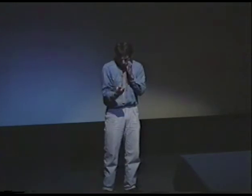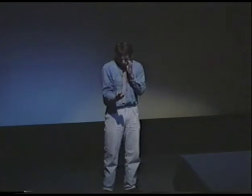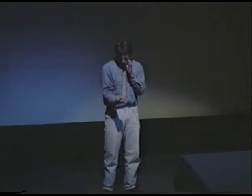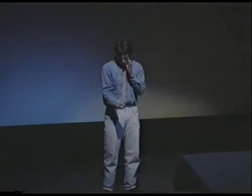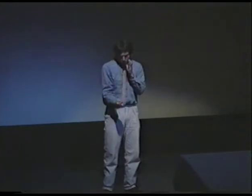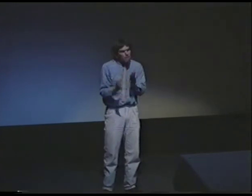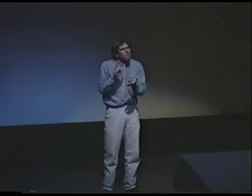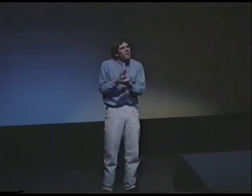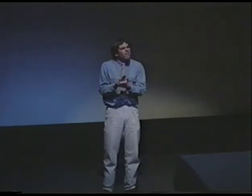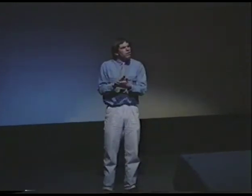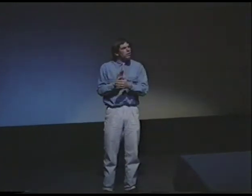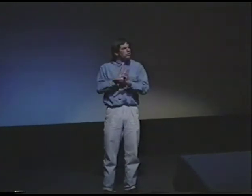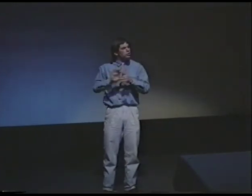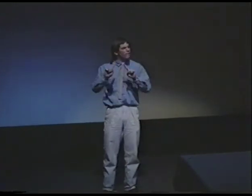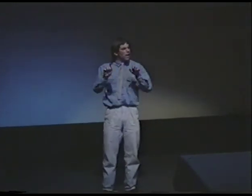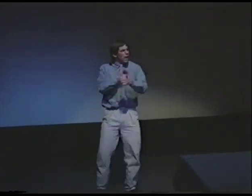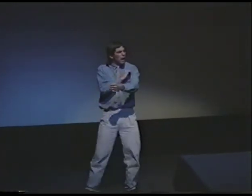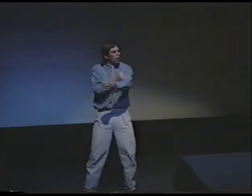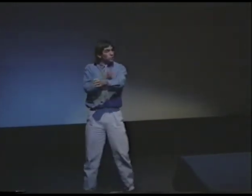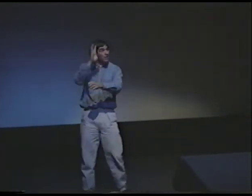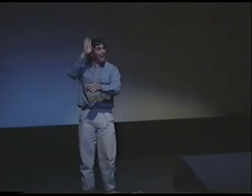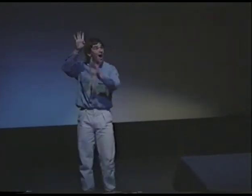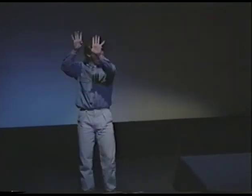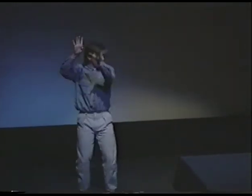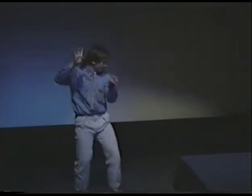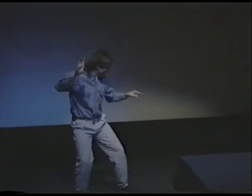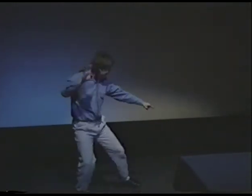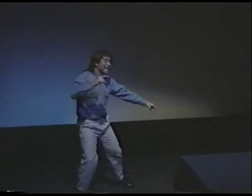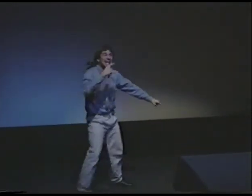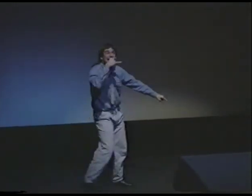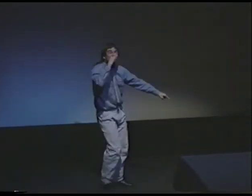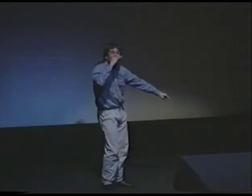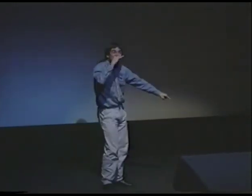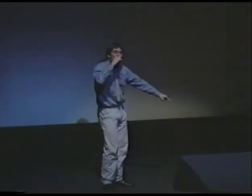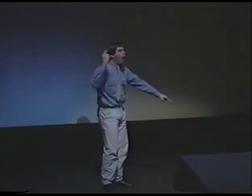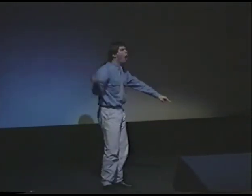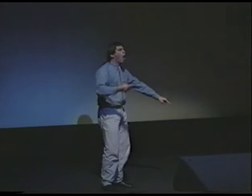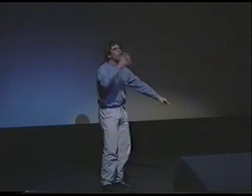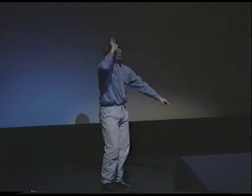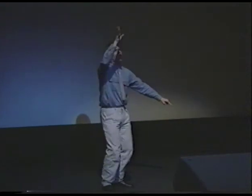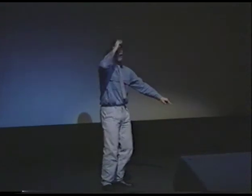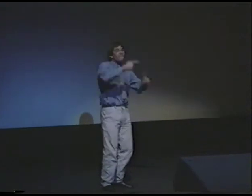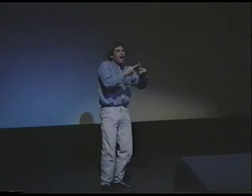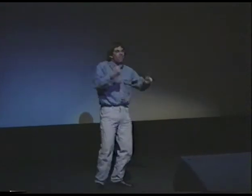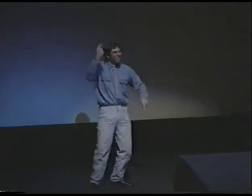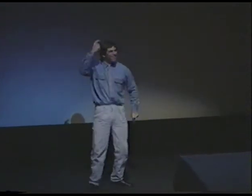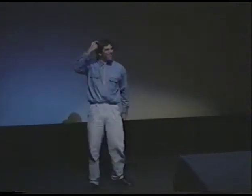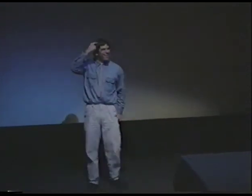And if you really get into something like performance and stuff like that and that kind of creative energy,